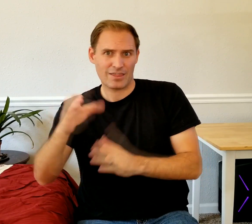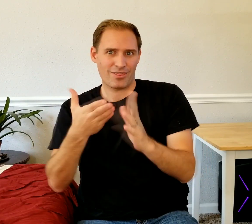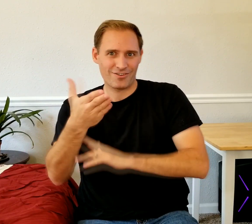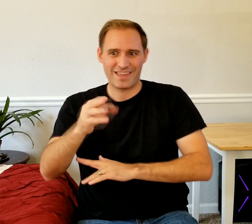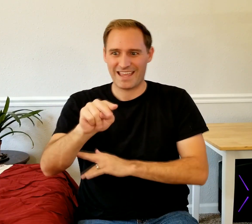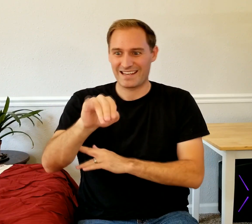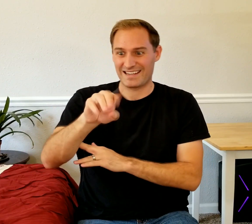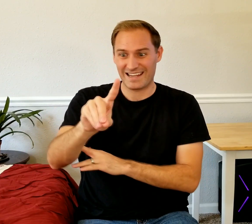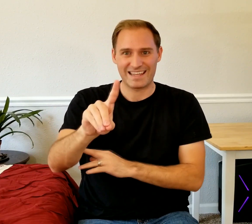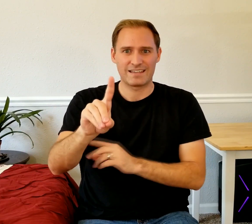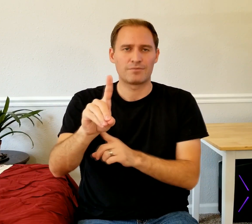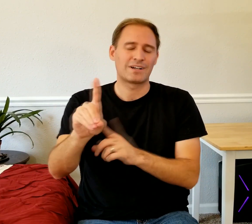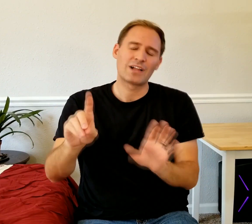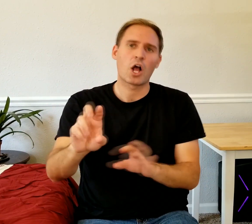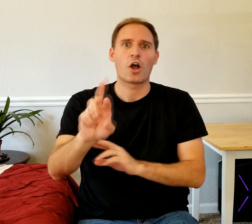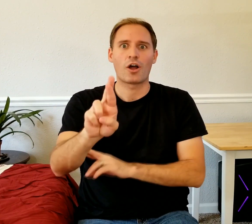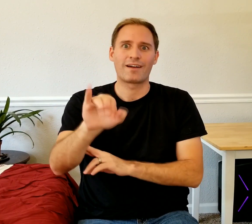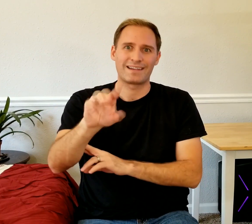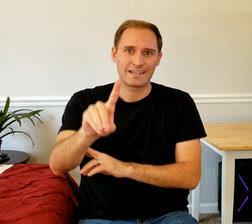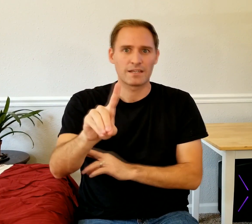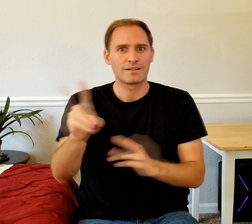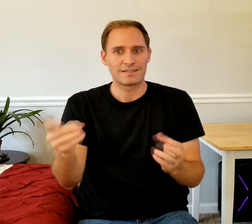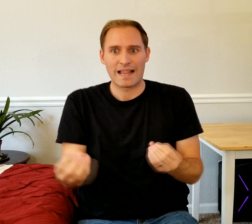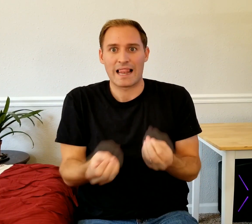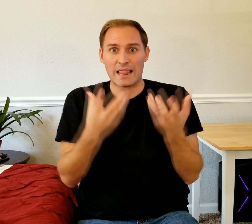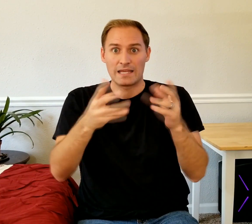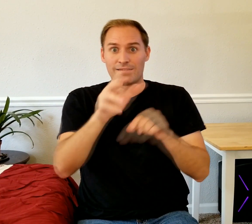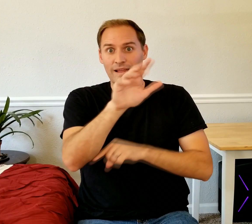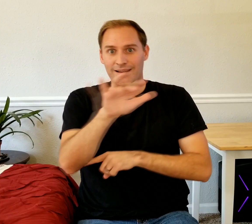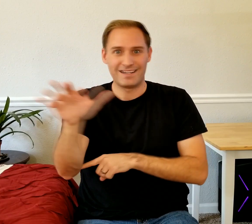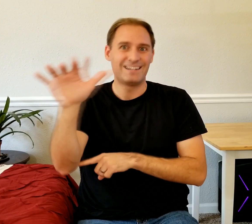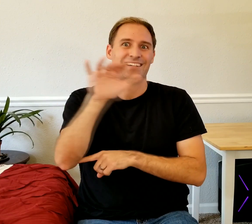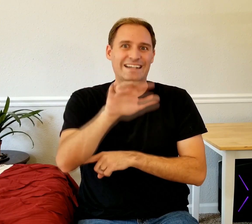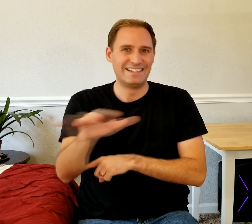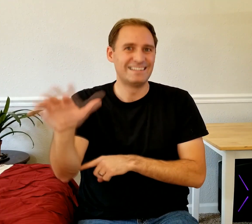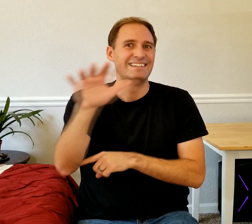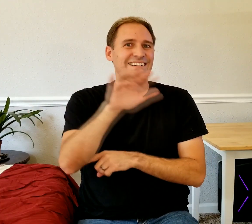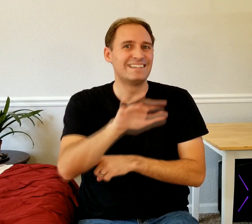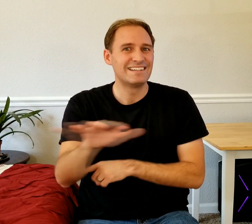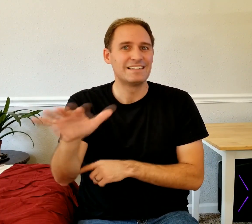through the NID, there's just a lot of acronyms, so I will I plan on going over